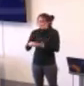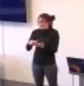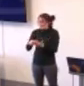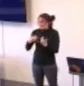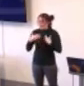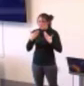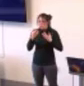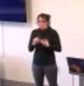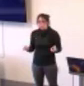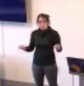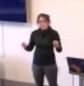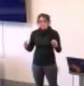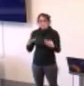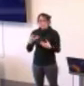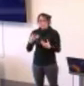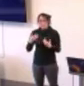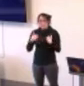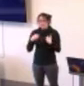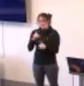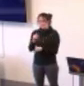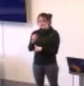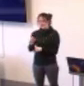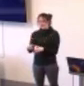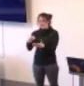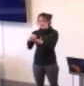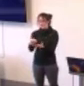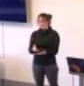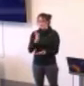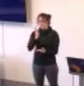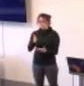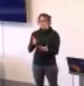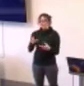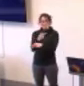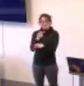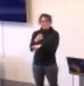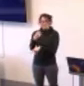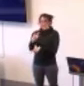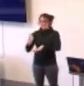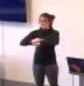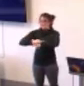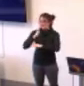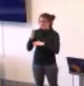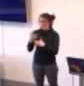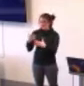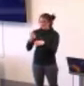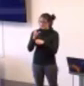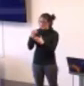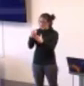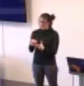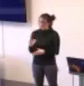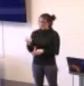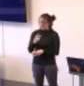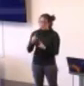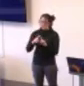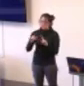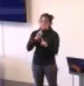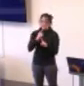That DNA evidence gets turned around in half a day. That actually literally takes six months to like two years.